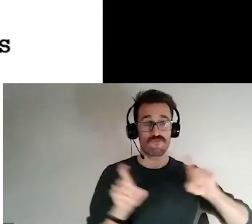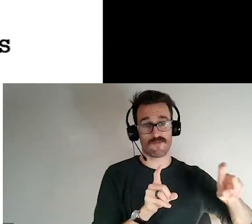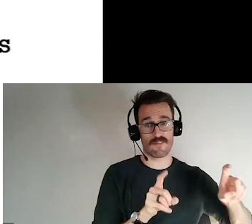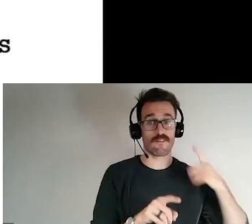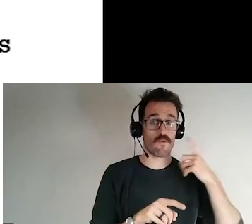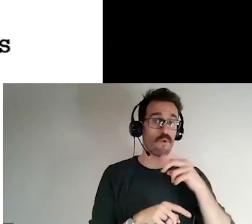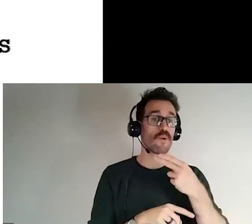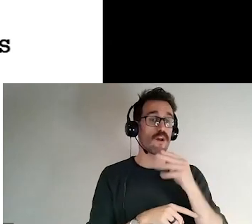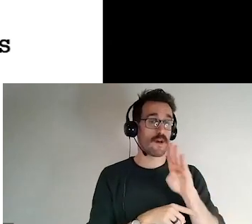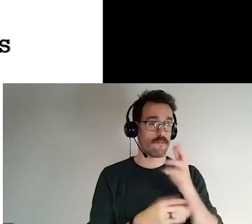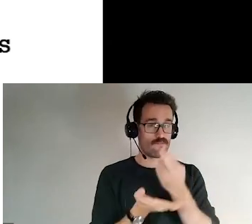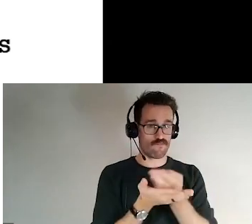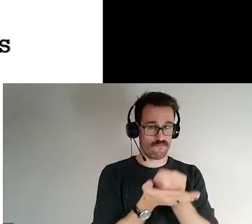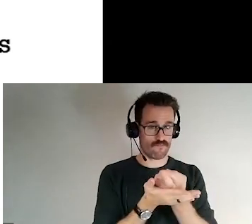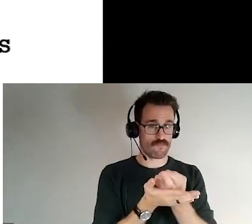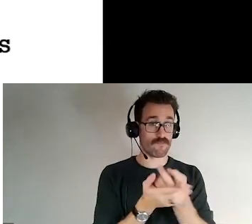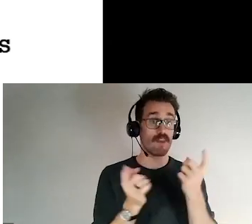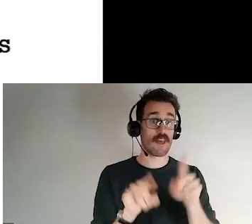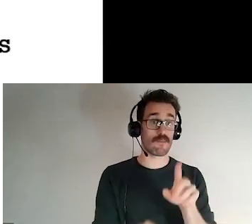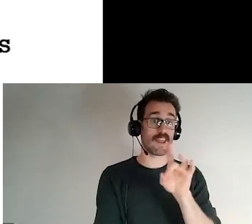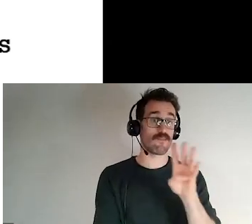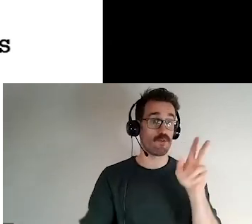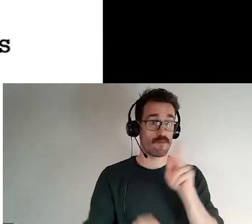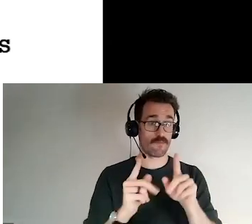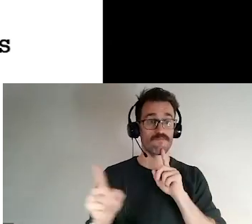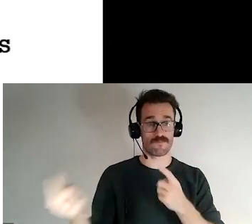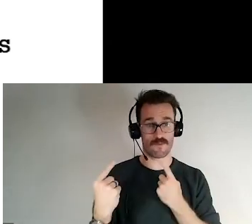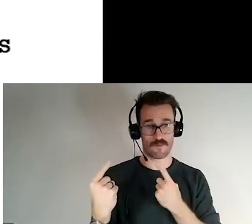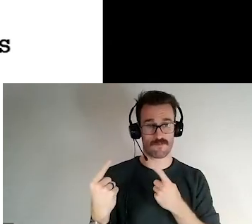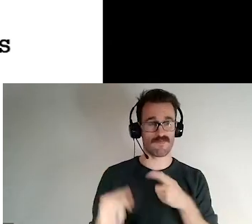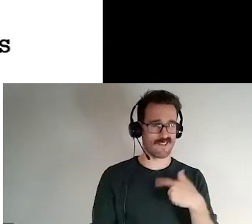and we had 84 respondents. So this is a fairly small proportion of people who have viewed the